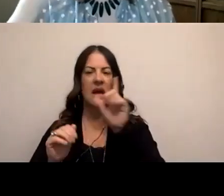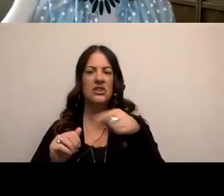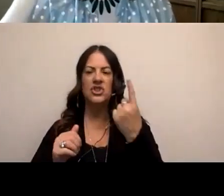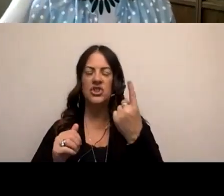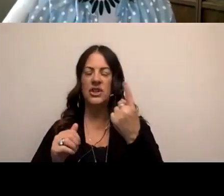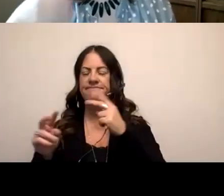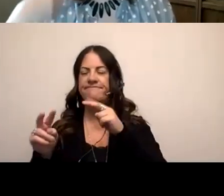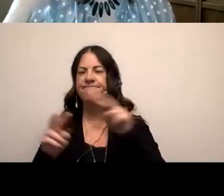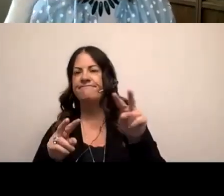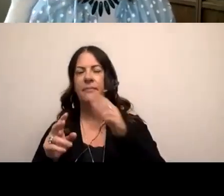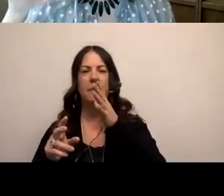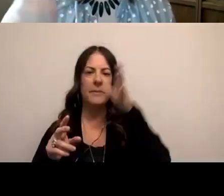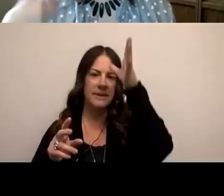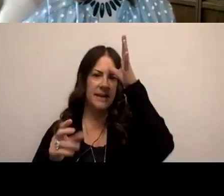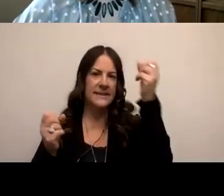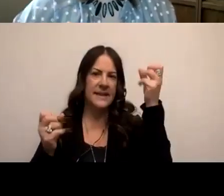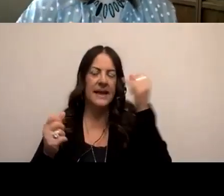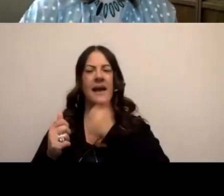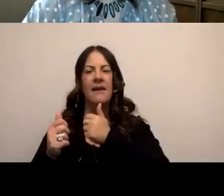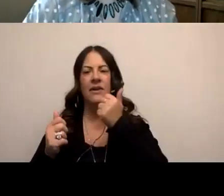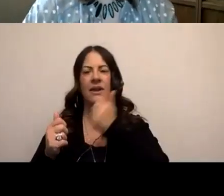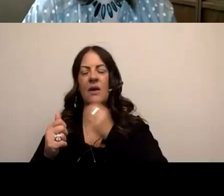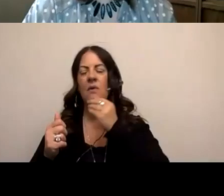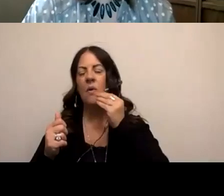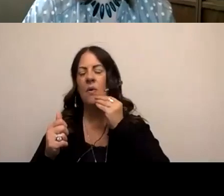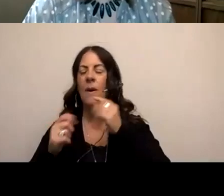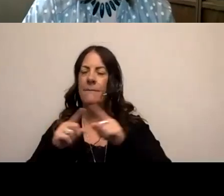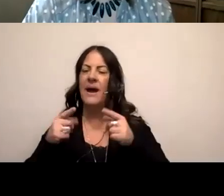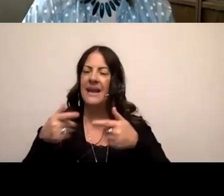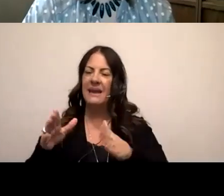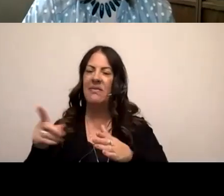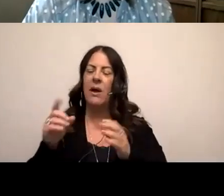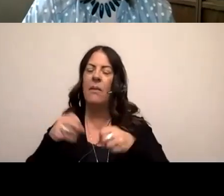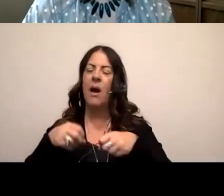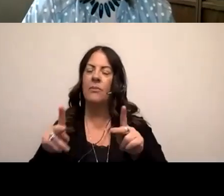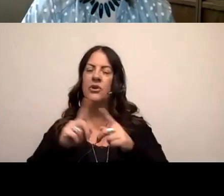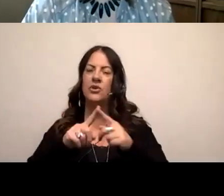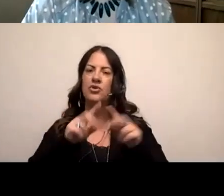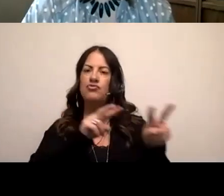DEVELOPING AND LEARNING THAT LANGUAGE WHILE THEY ARE AT HOME.